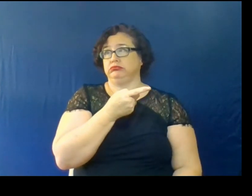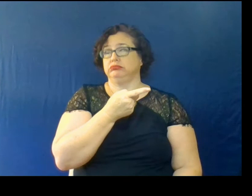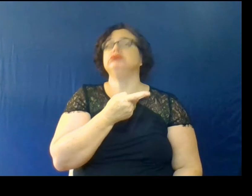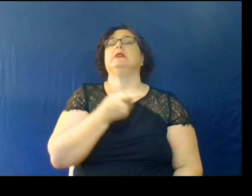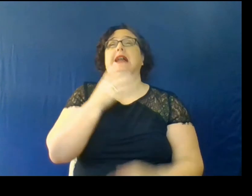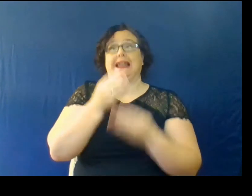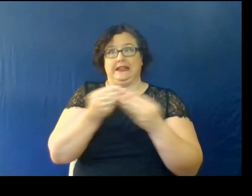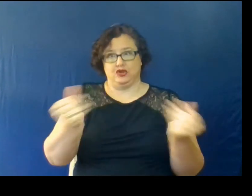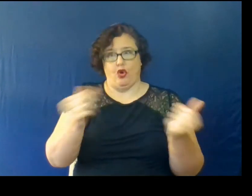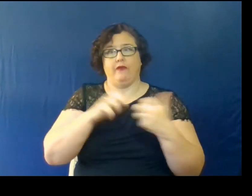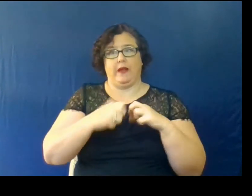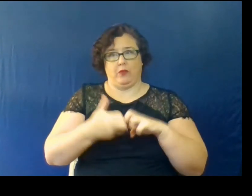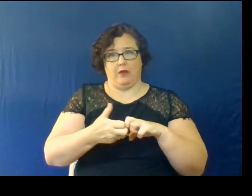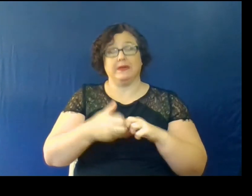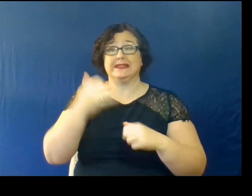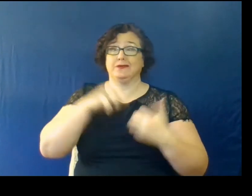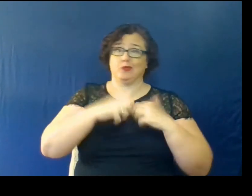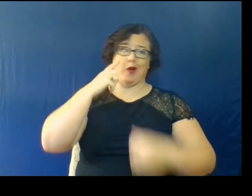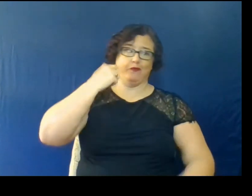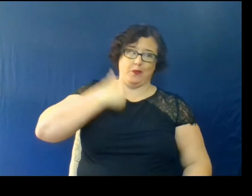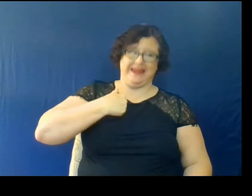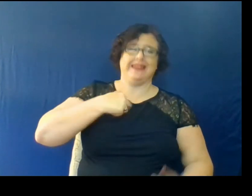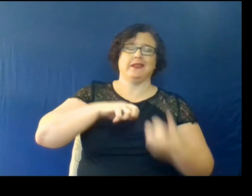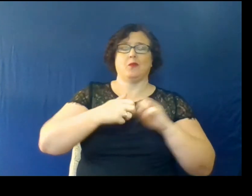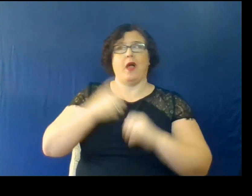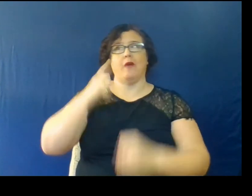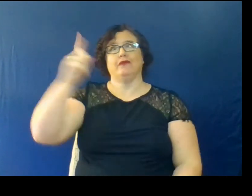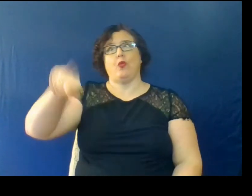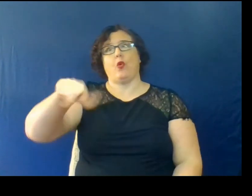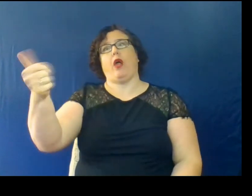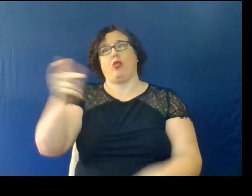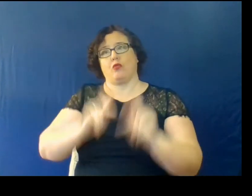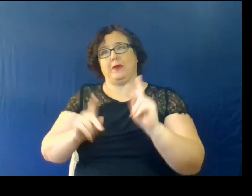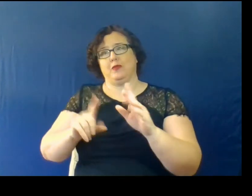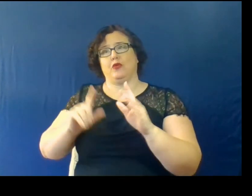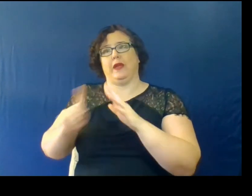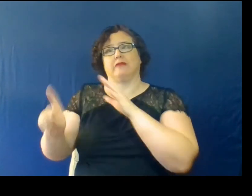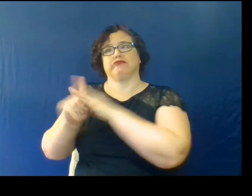going to be a problem for the next person that comes up and needs that access of accessibility.